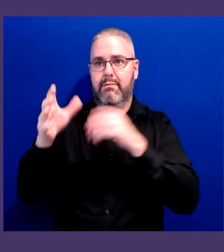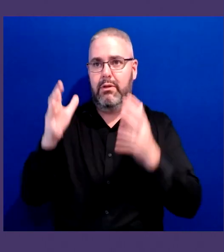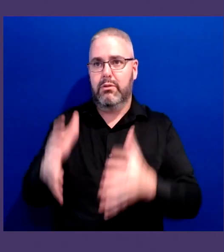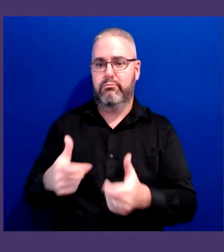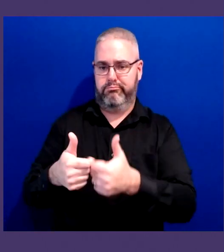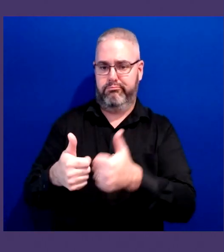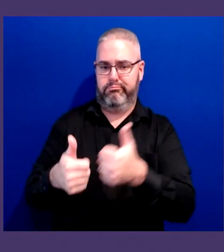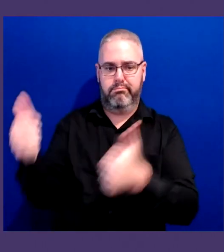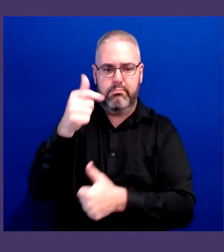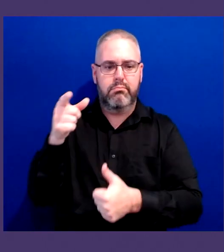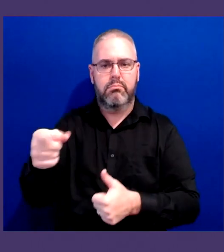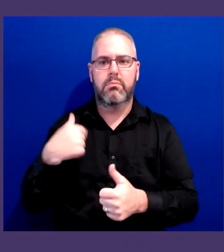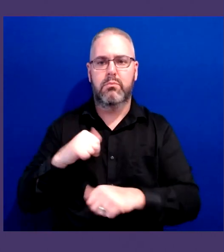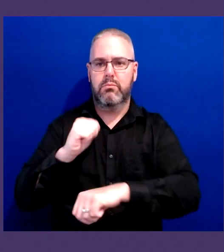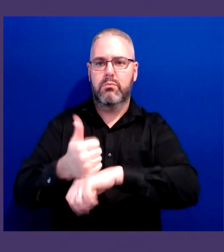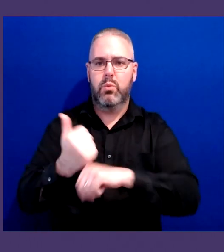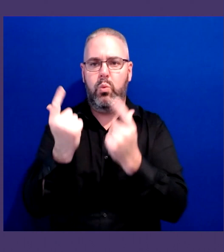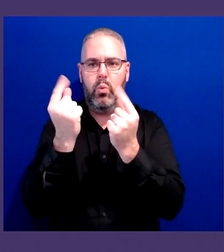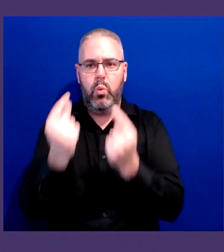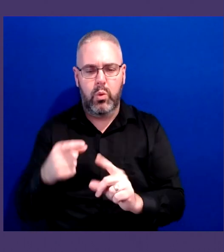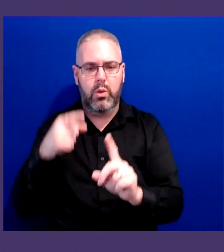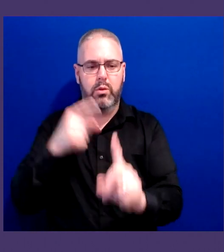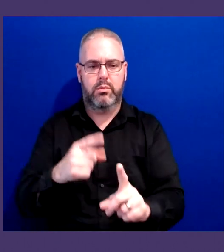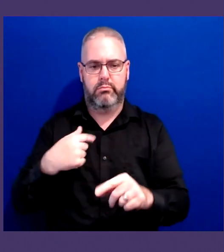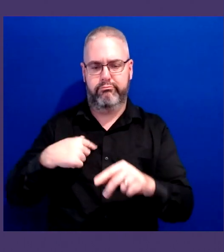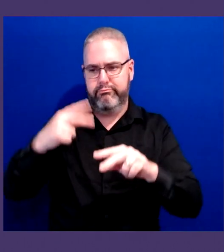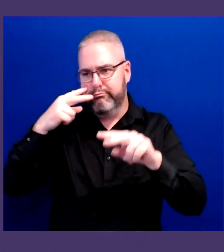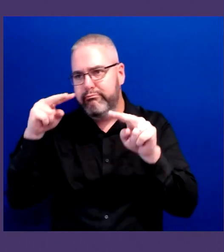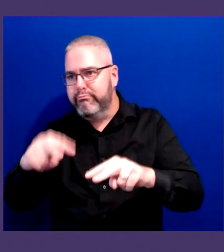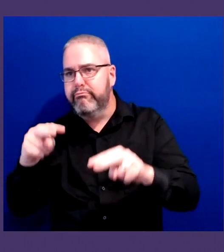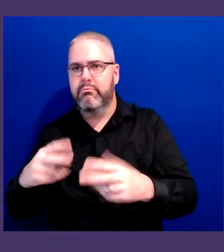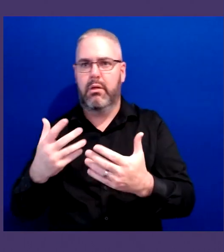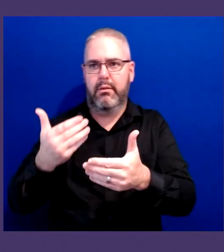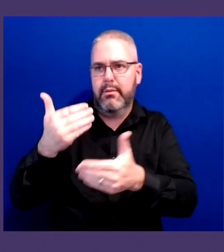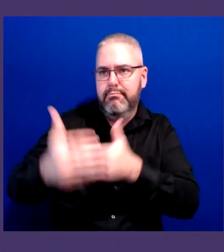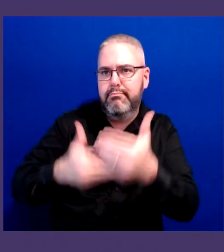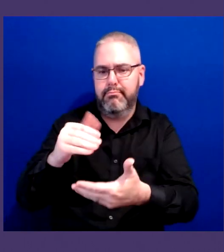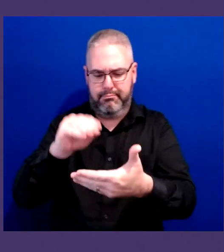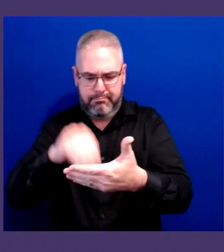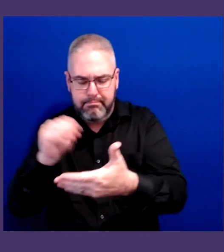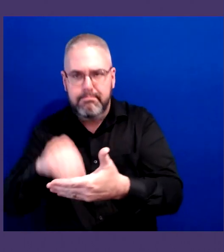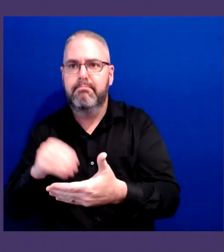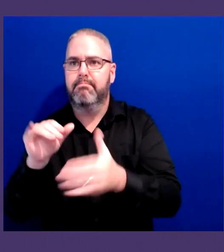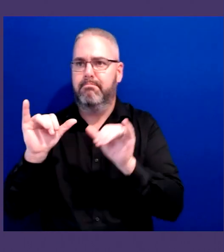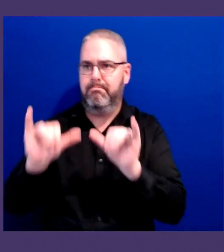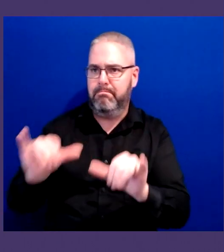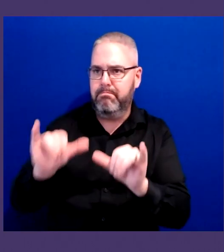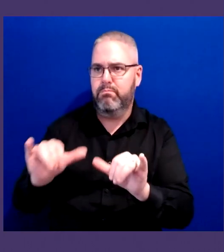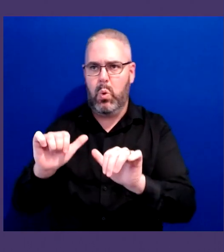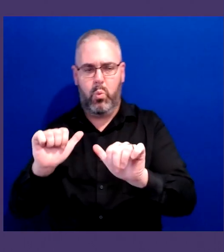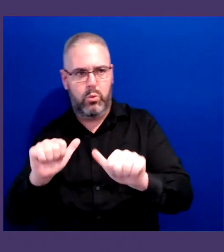to monitor and report on the progress that's being made, the challenges, the systemic or emerging issues that might